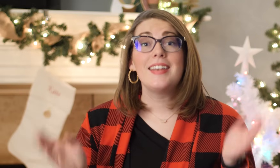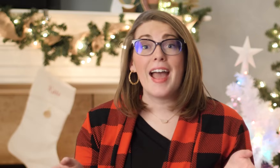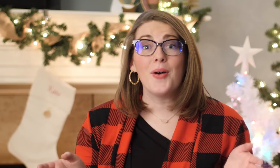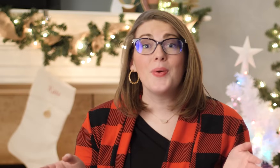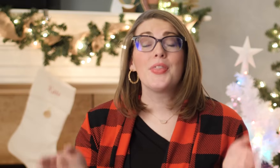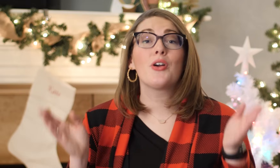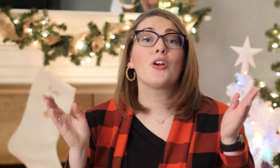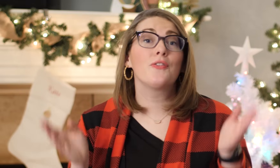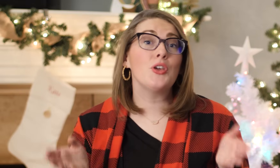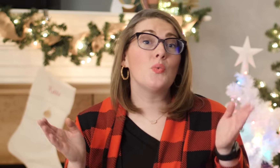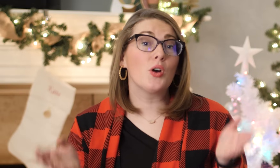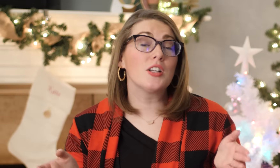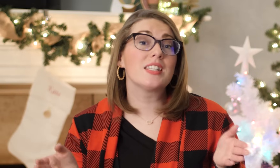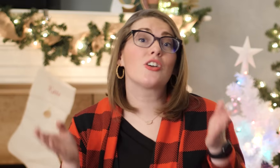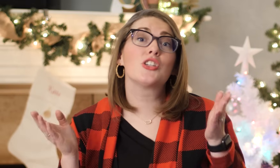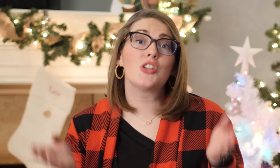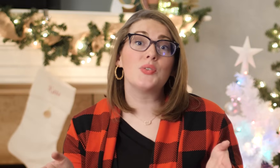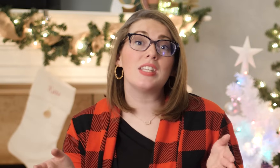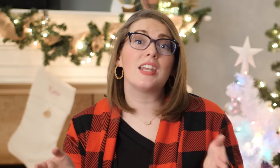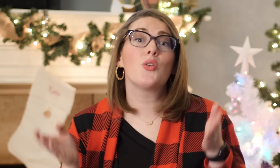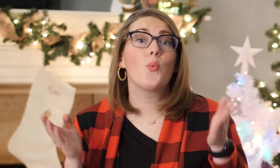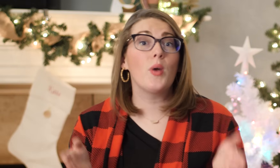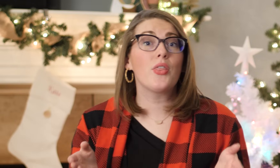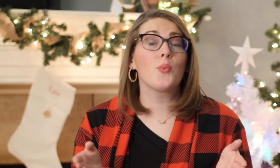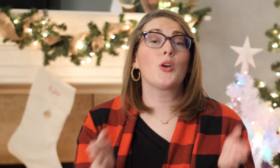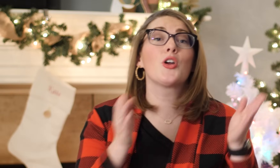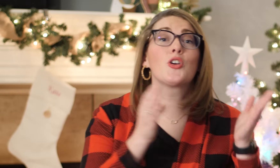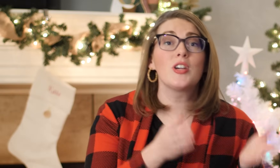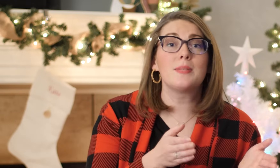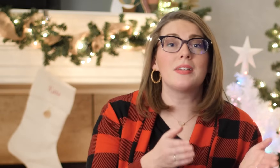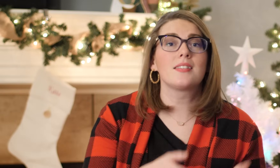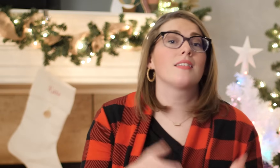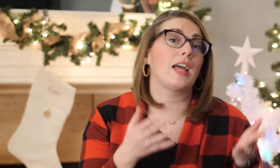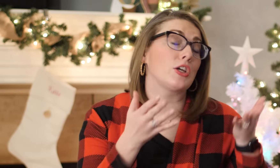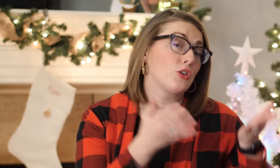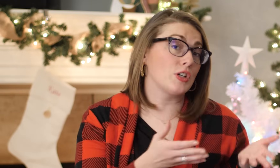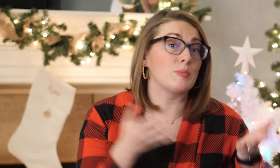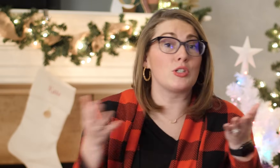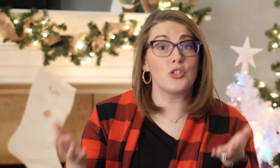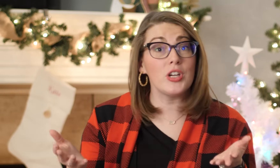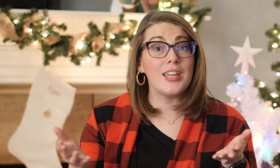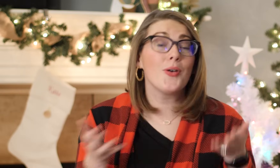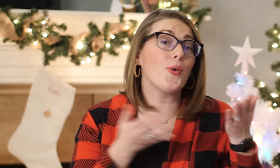Now there are a few words that are associated with the word Christmas, like Christmas tree or